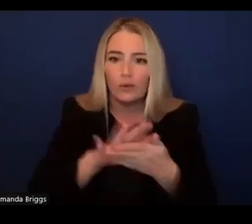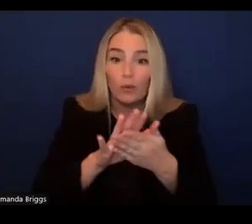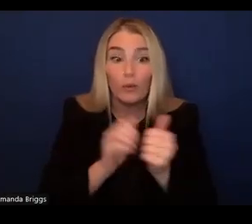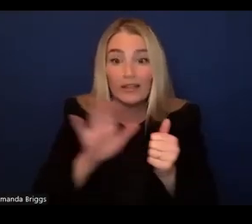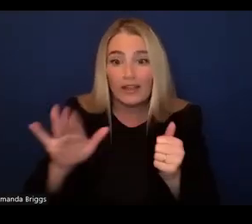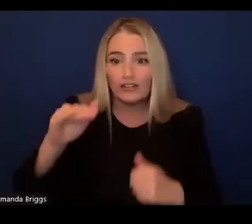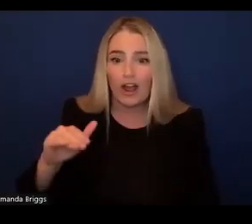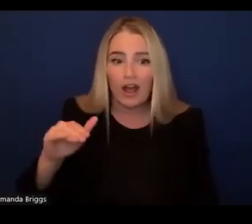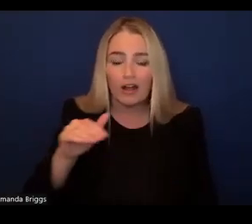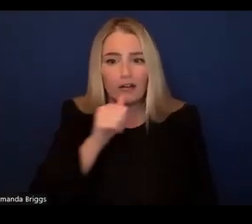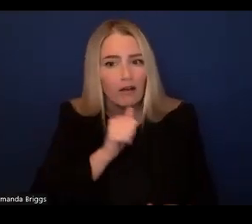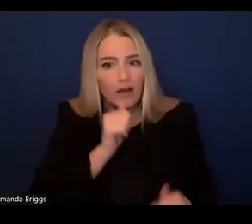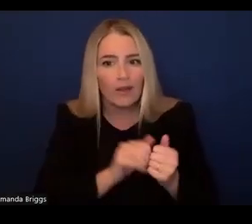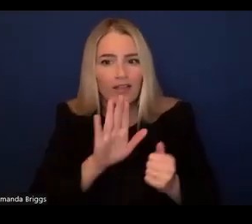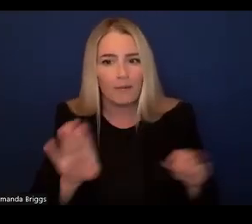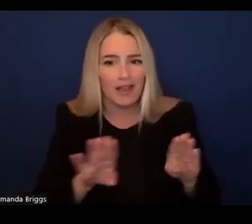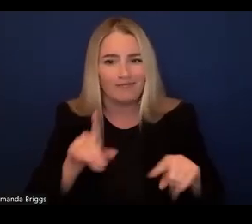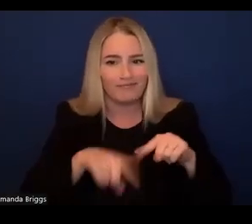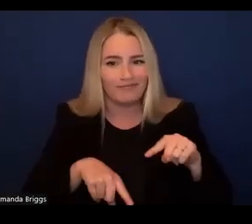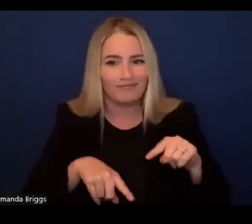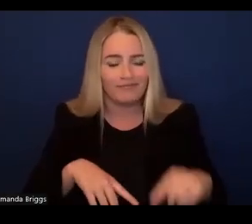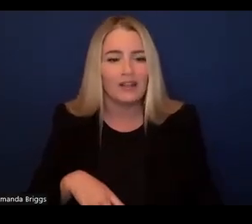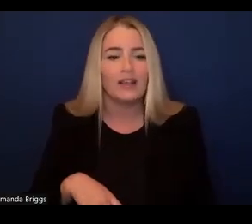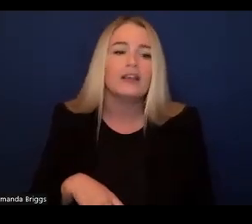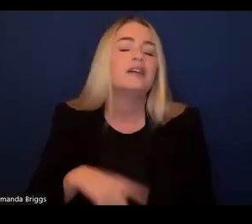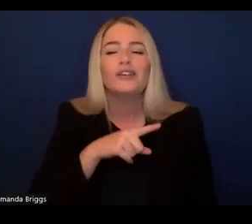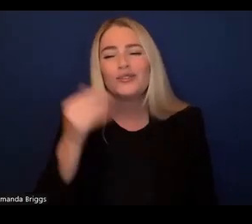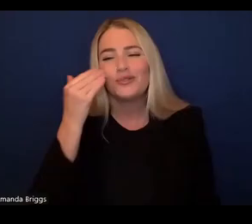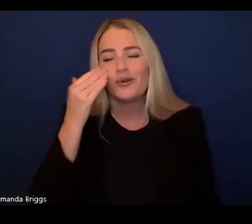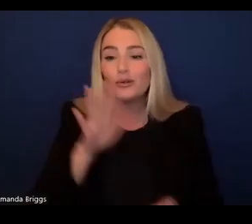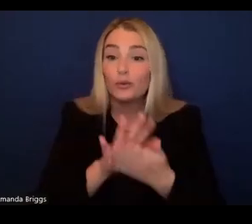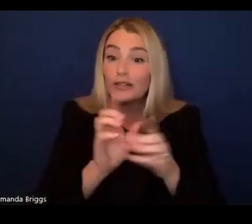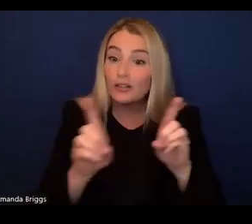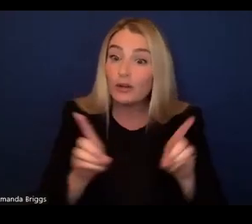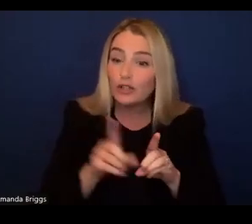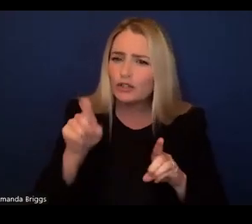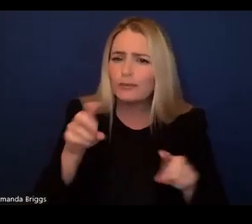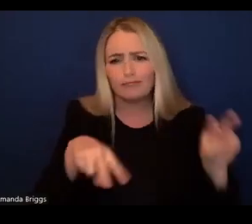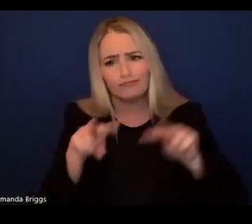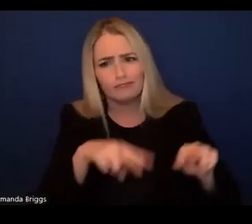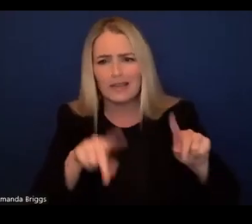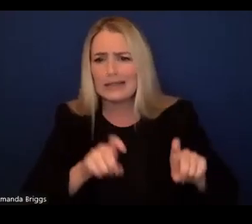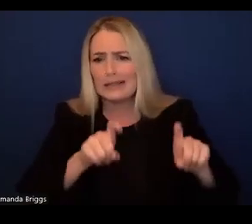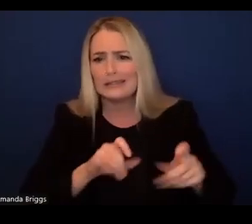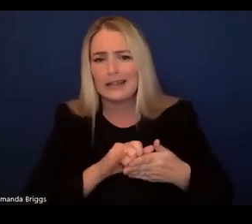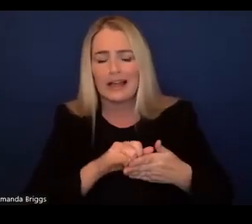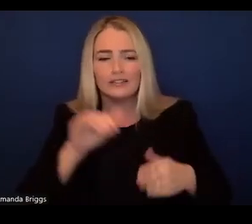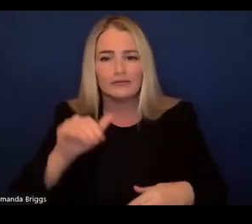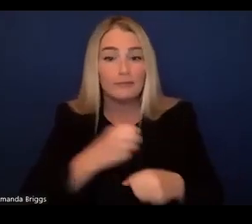Just to deal with their behavior. And, you know, the school district should be assessing the child and ensuring that the school.